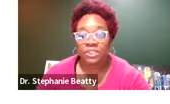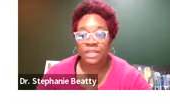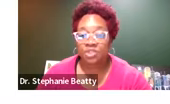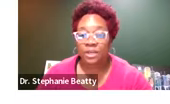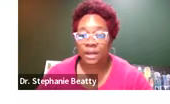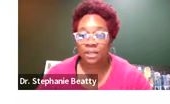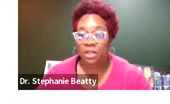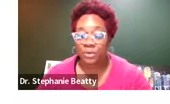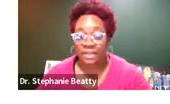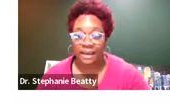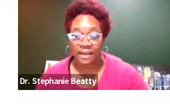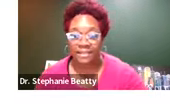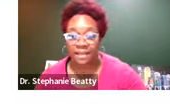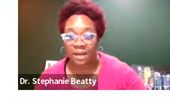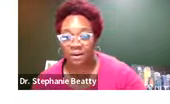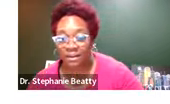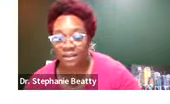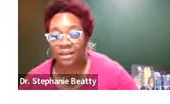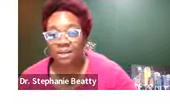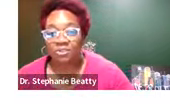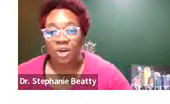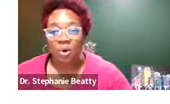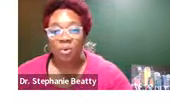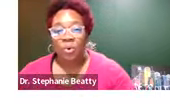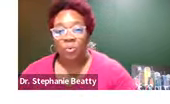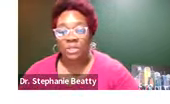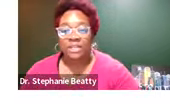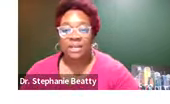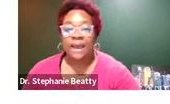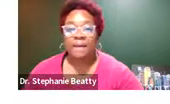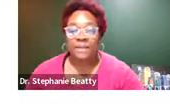for teaching and learning ASL. So what's gonna happen is